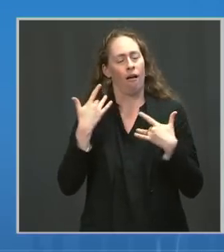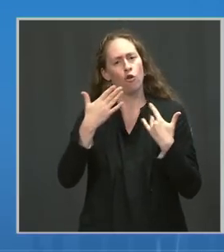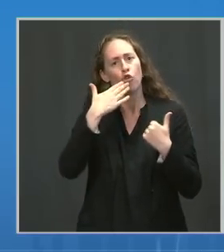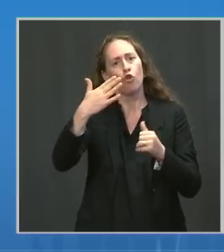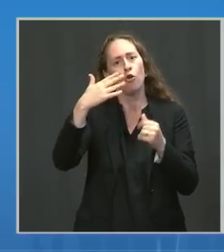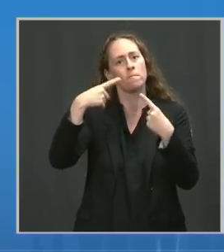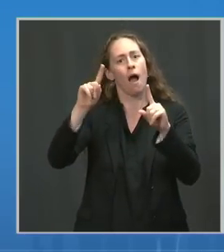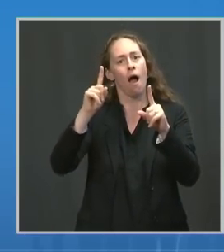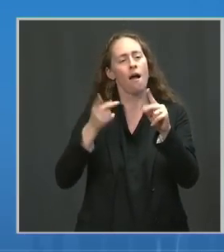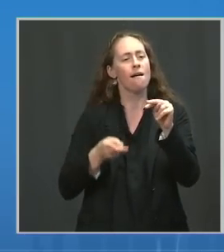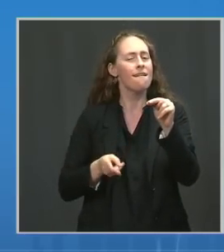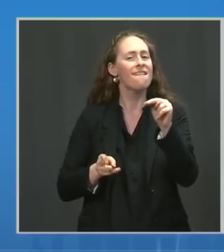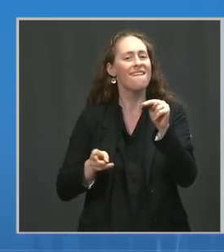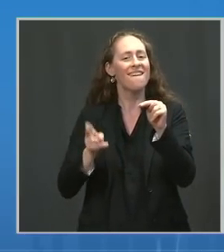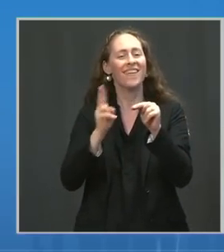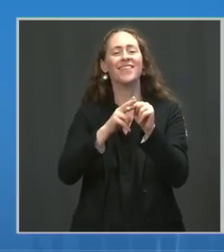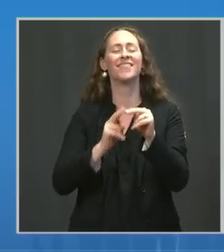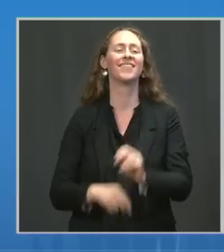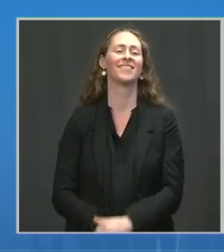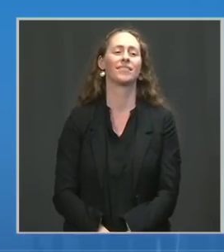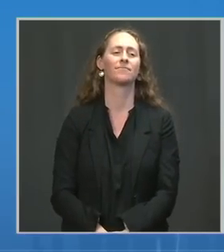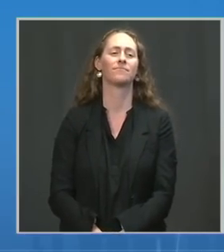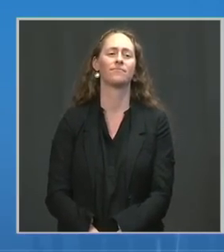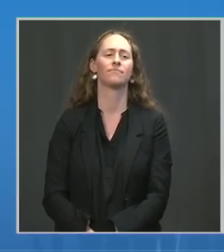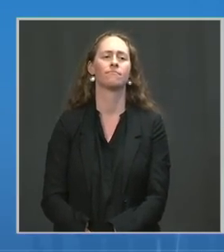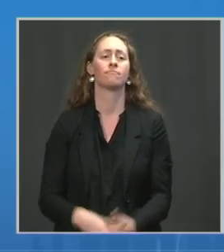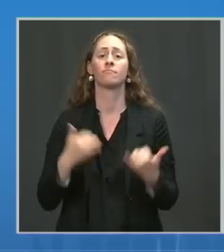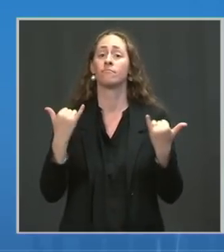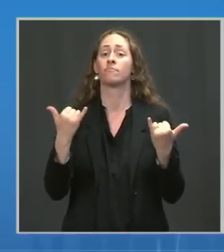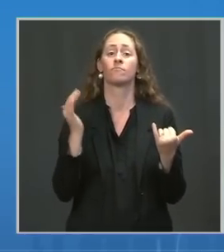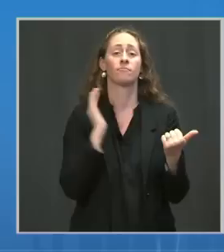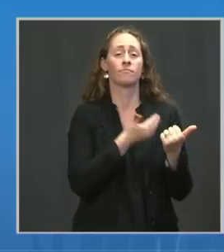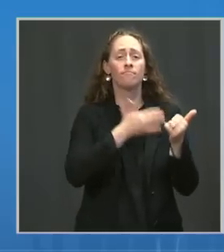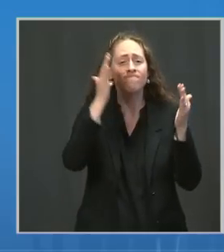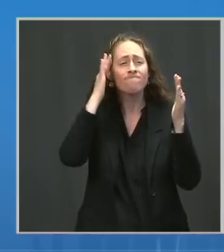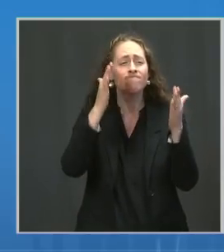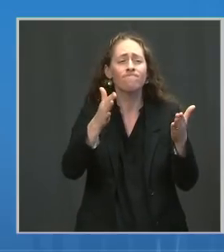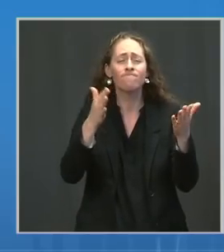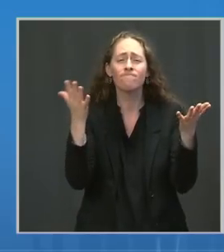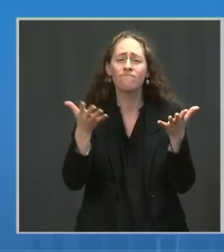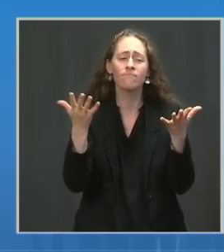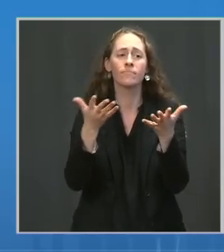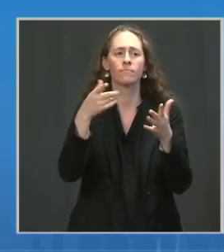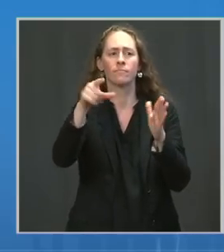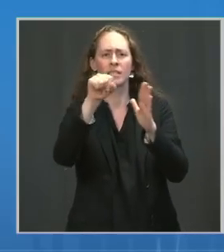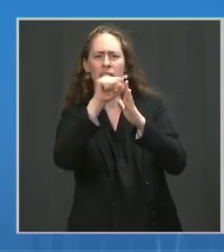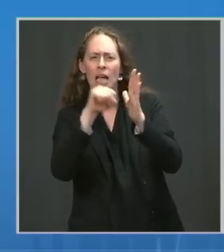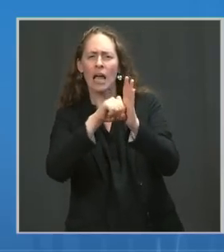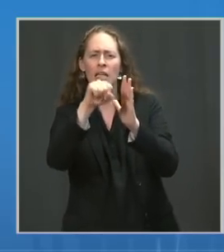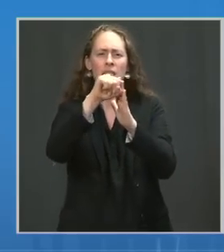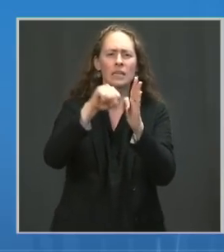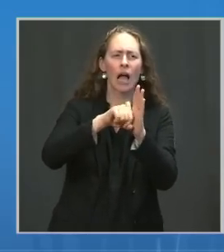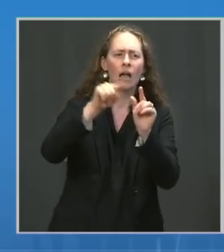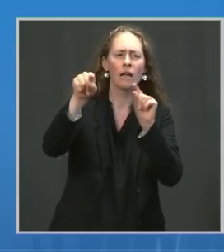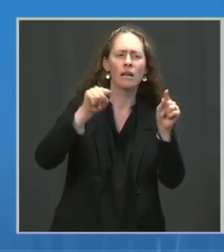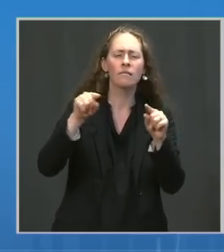We're also working with states to encourage vaccinations through incentives, which have made a difference throughout the vaccination effort.